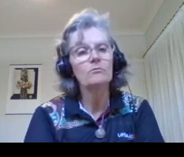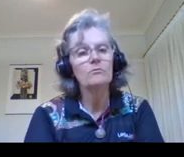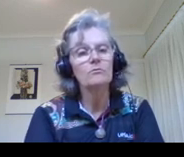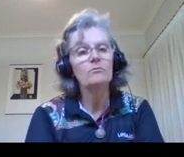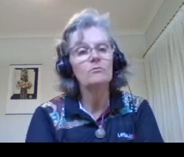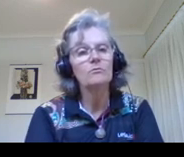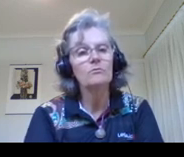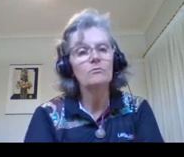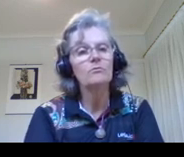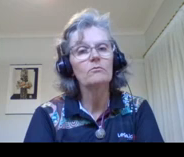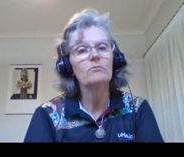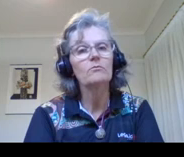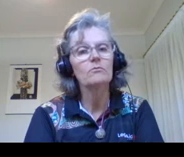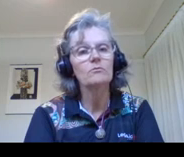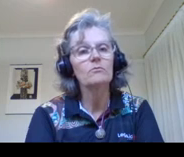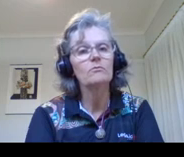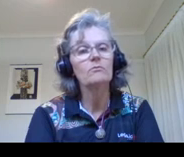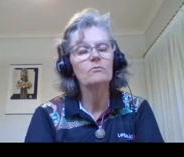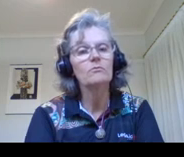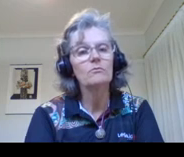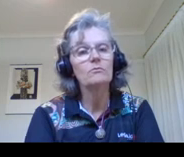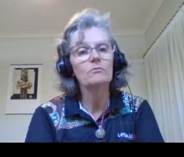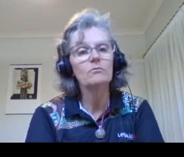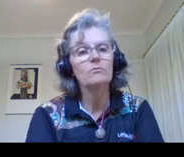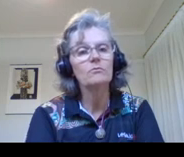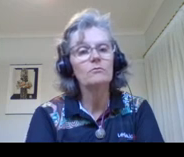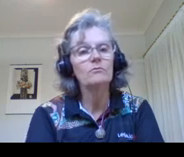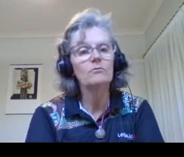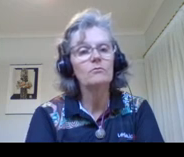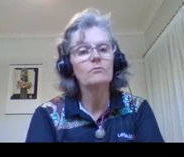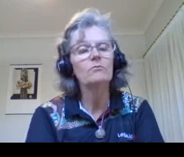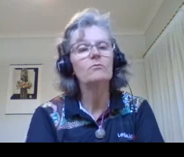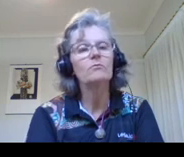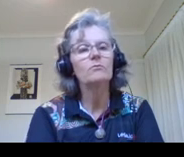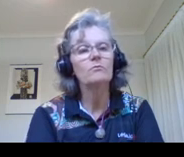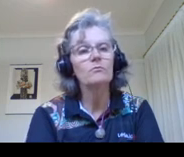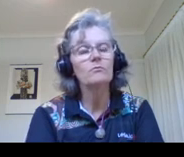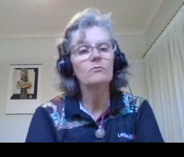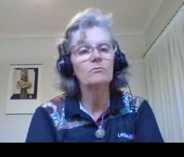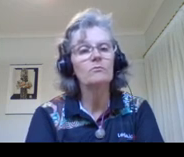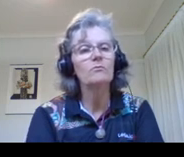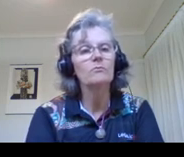or over the telephone so acts like a visa card or Mastercard so that's called a gif yeah so